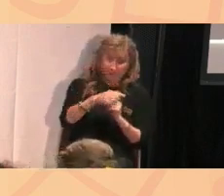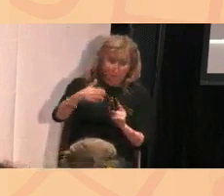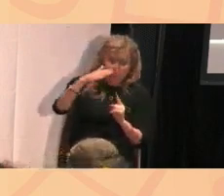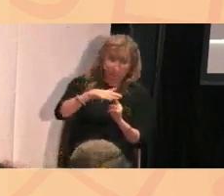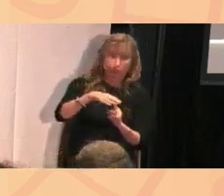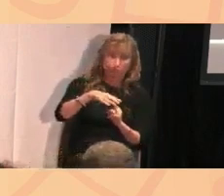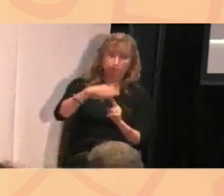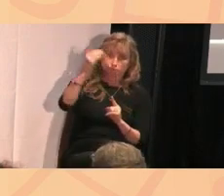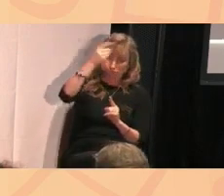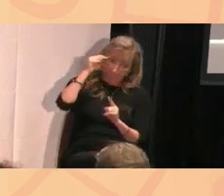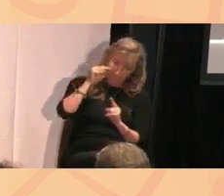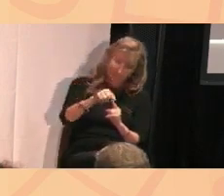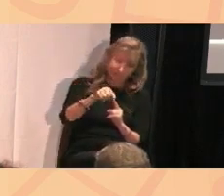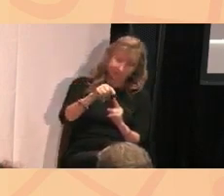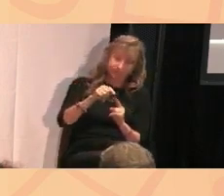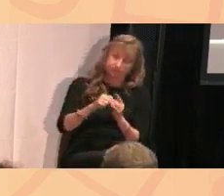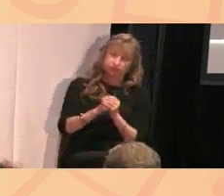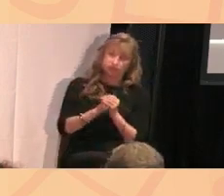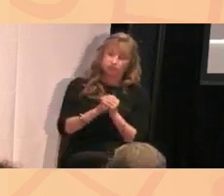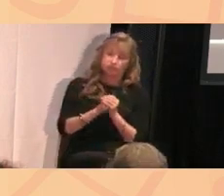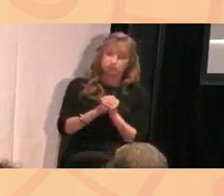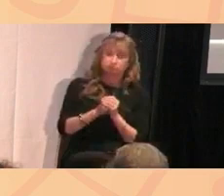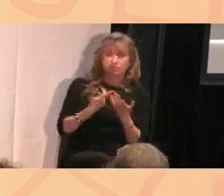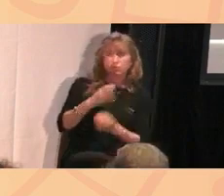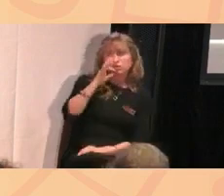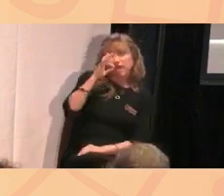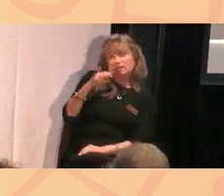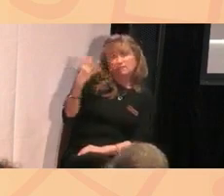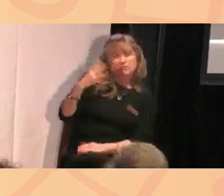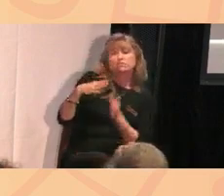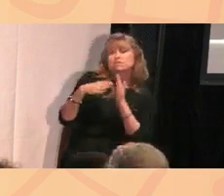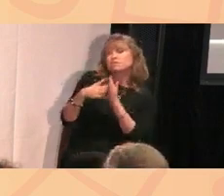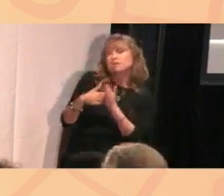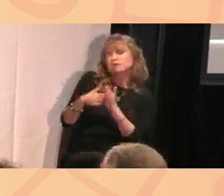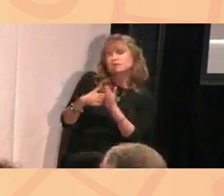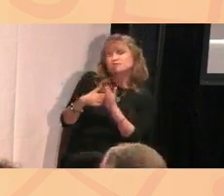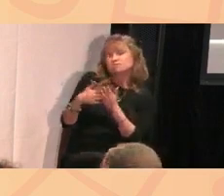So the thing was to get to create the memorial.